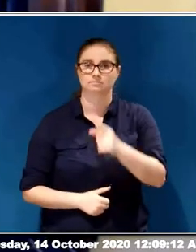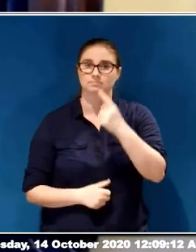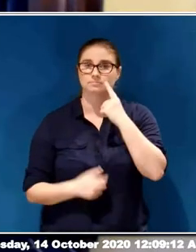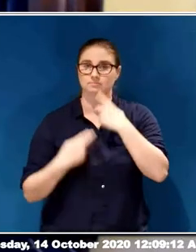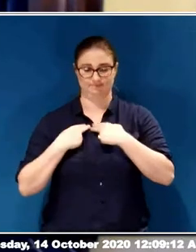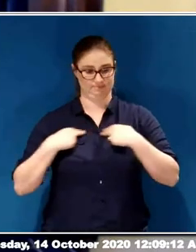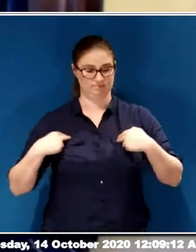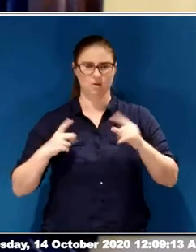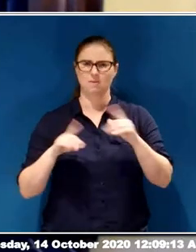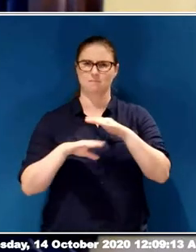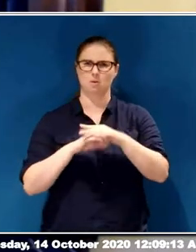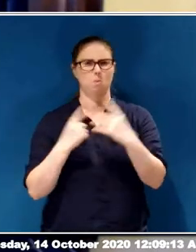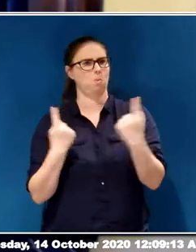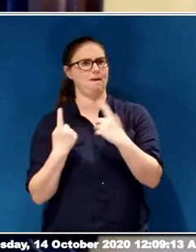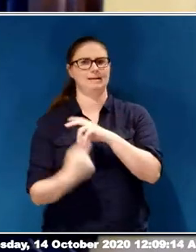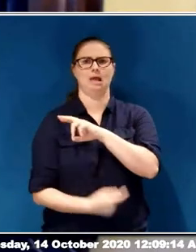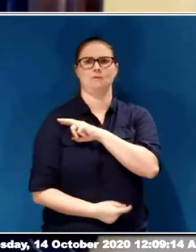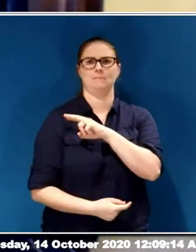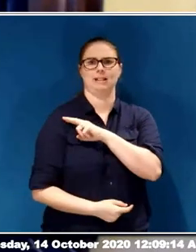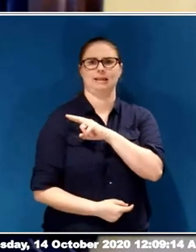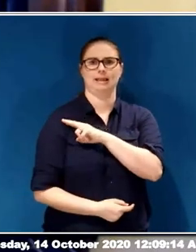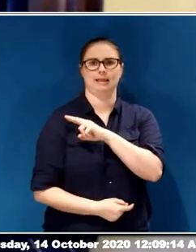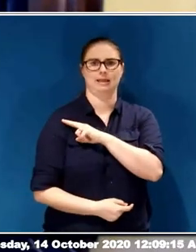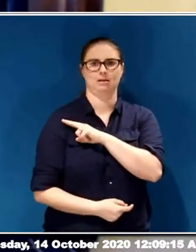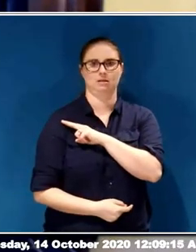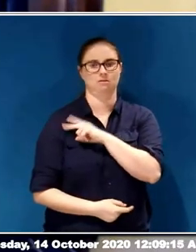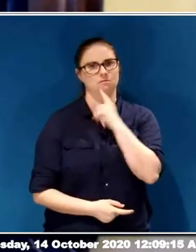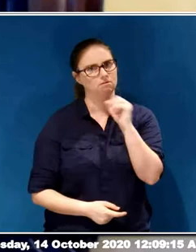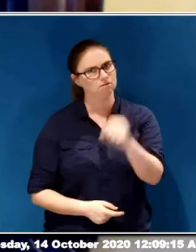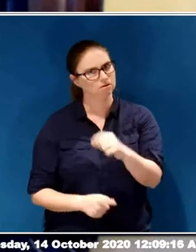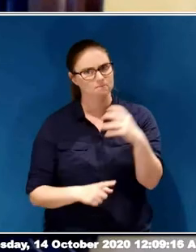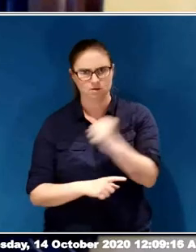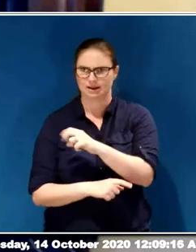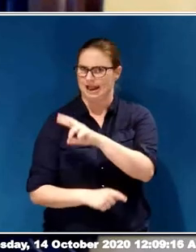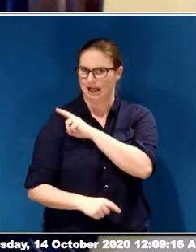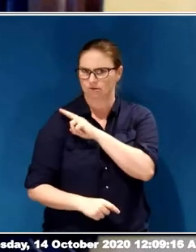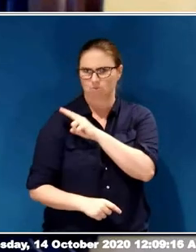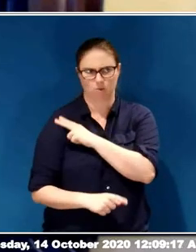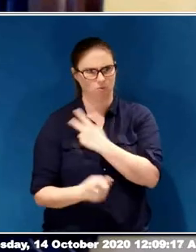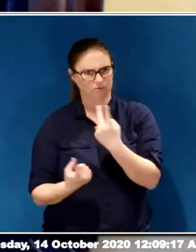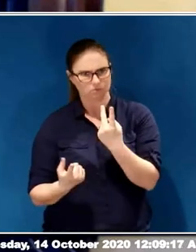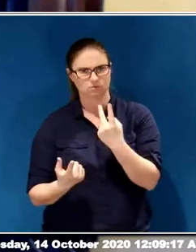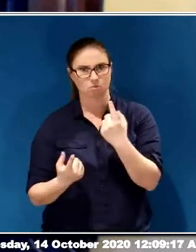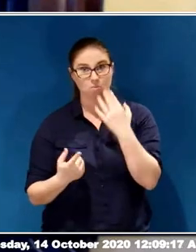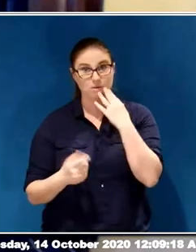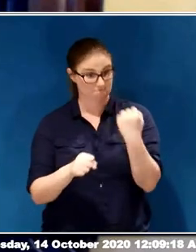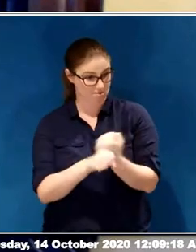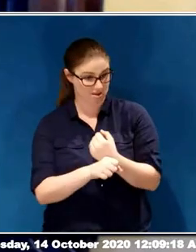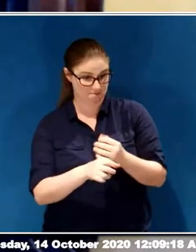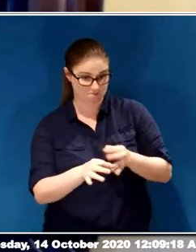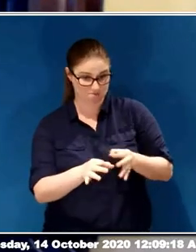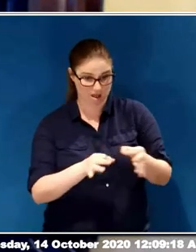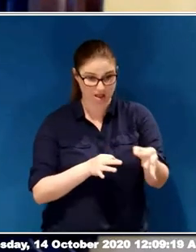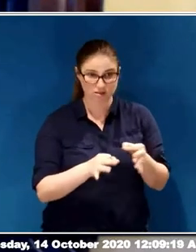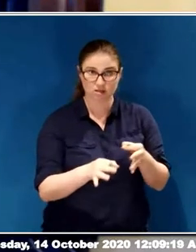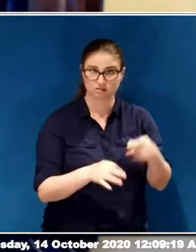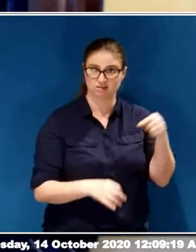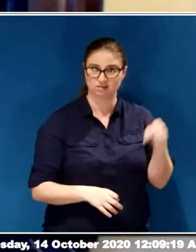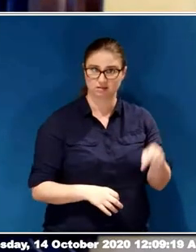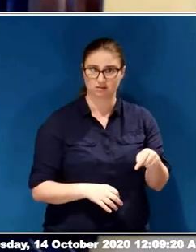So when plans are devised, there should be a plan for the date of the review of the plan, if you like.